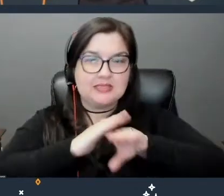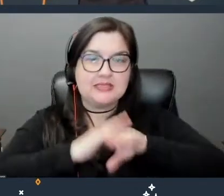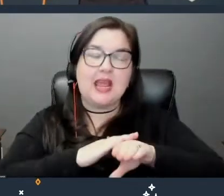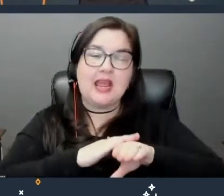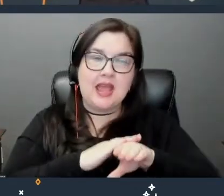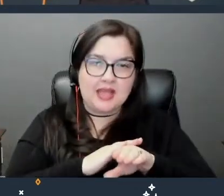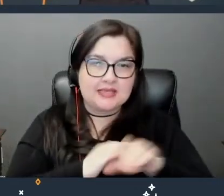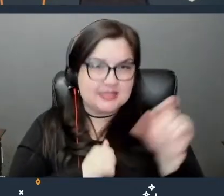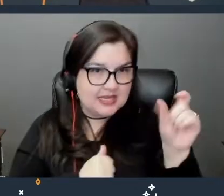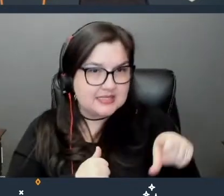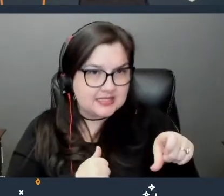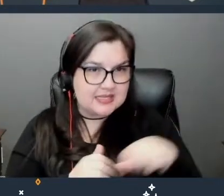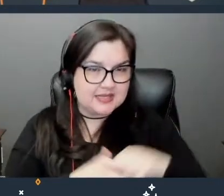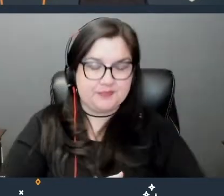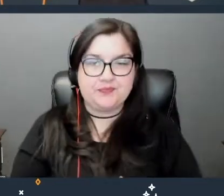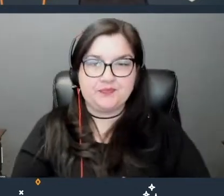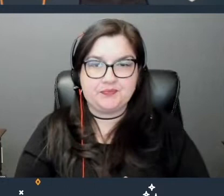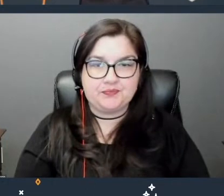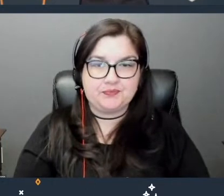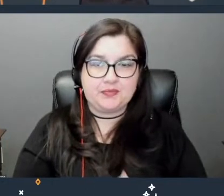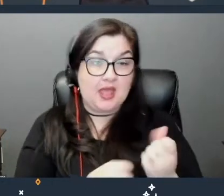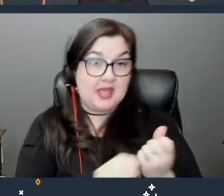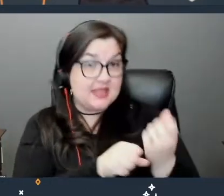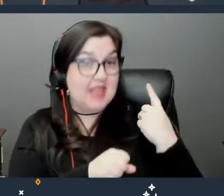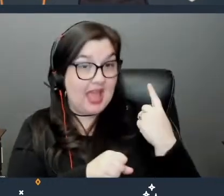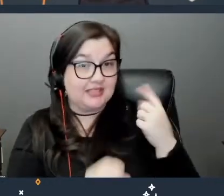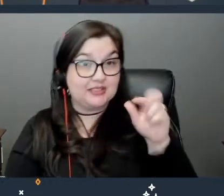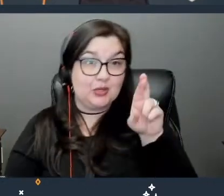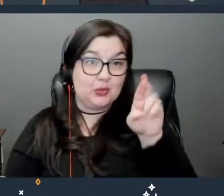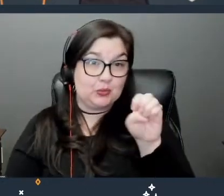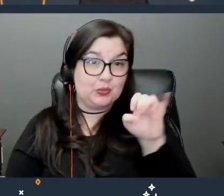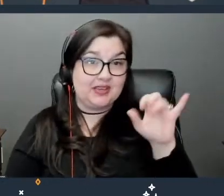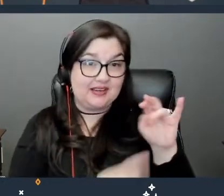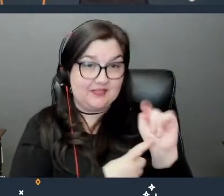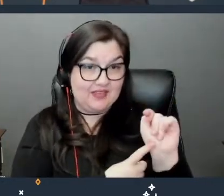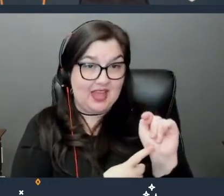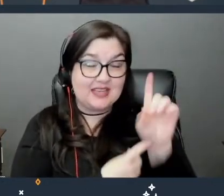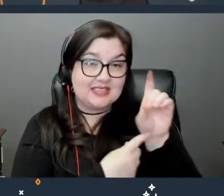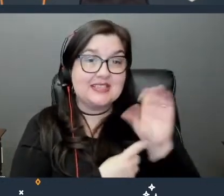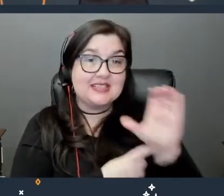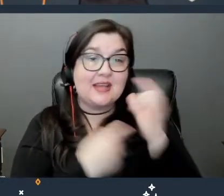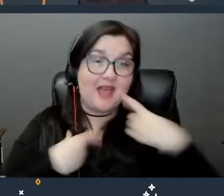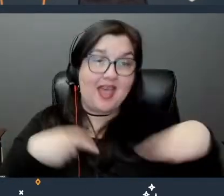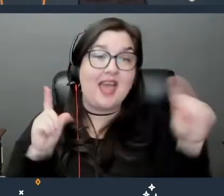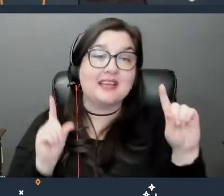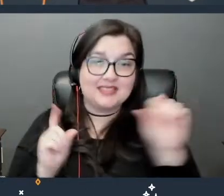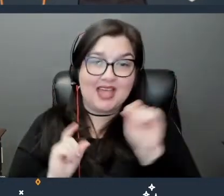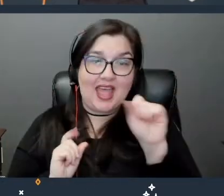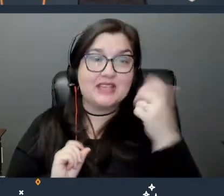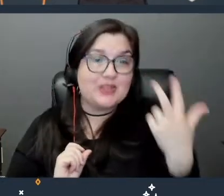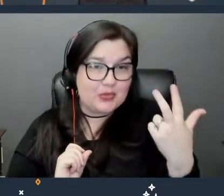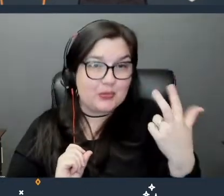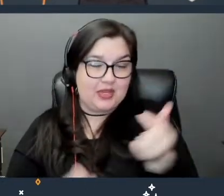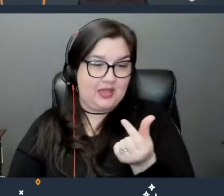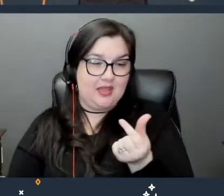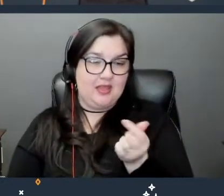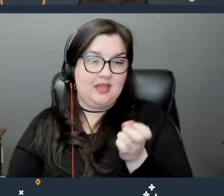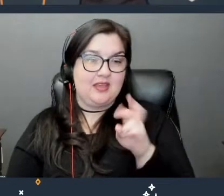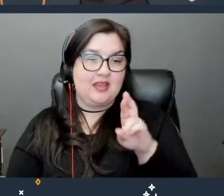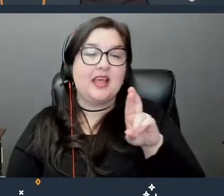And so last year at re:Invent in December, we announced S3 Glacier Instant Retrieval and this is a new storage class